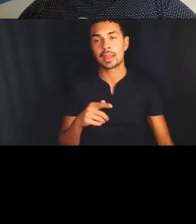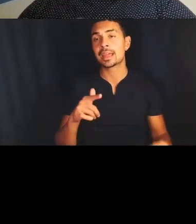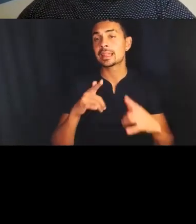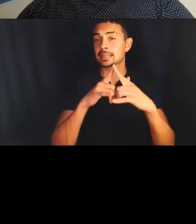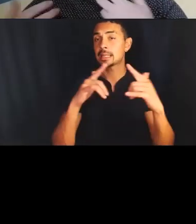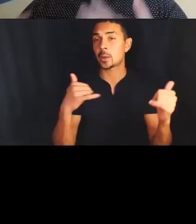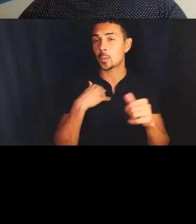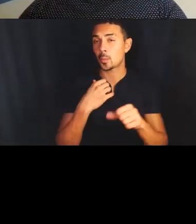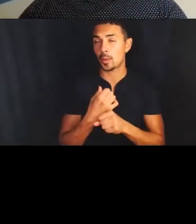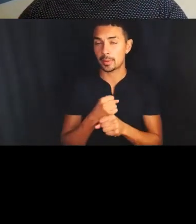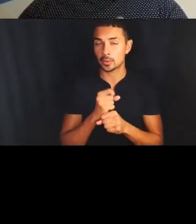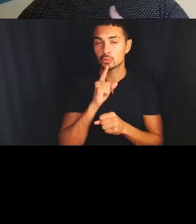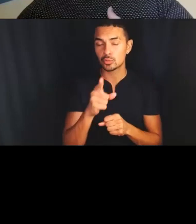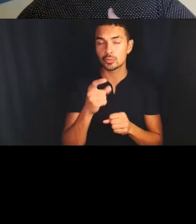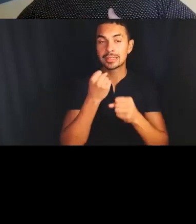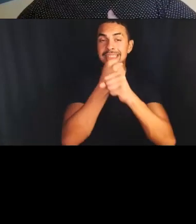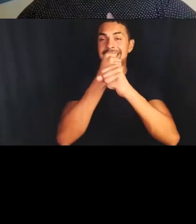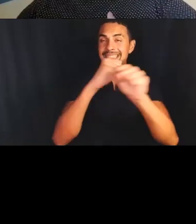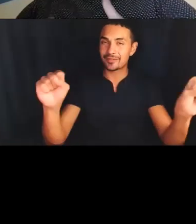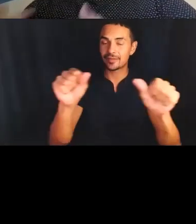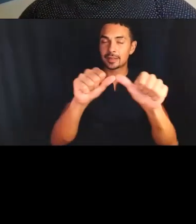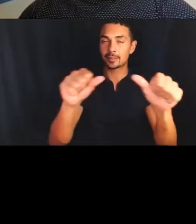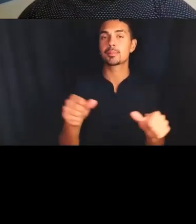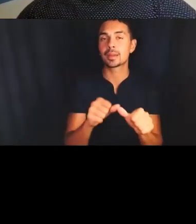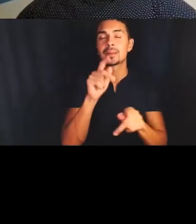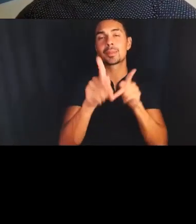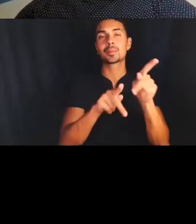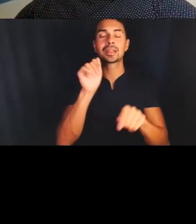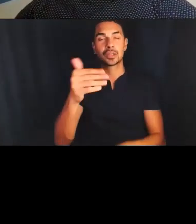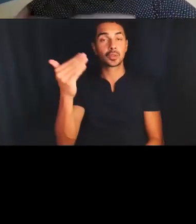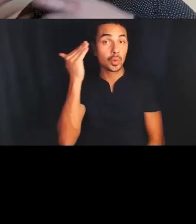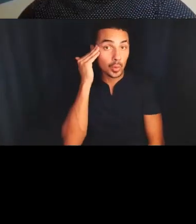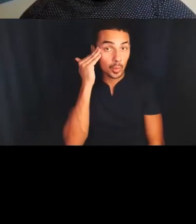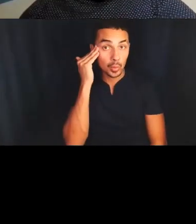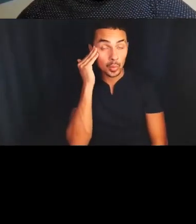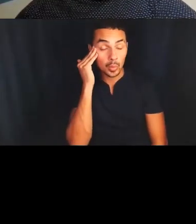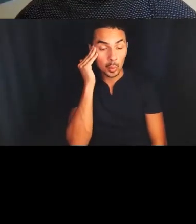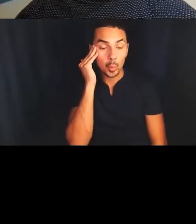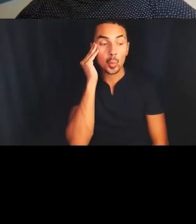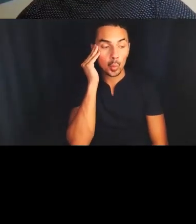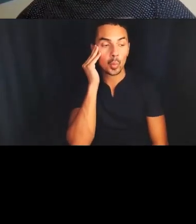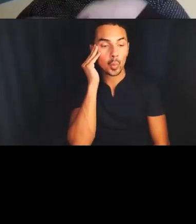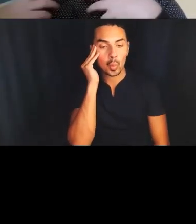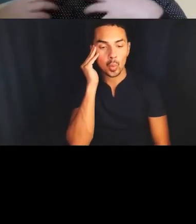that there's a safe space that folks kind of know what they're gonna step into,